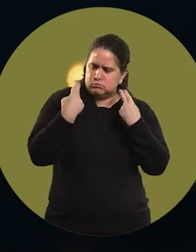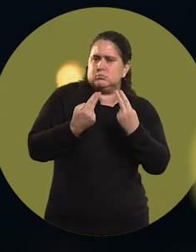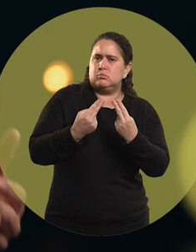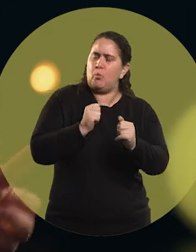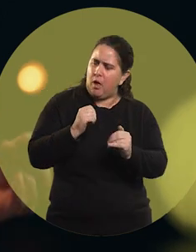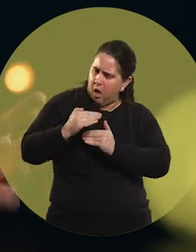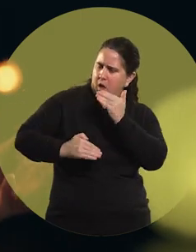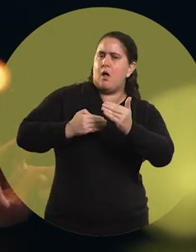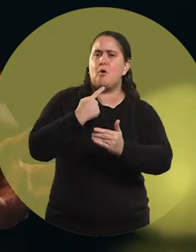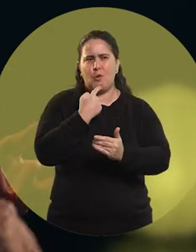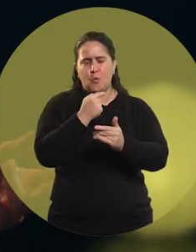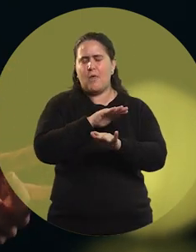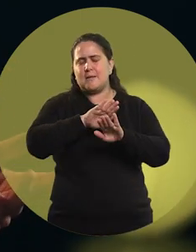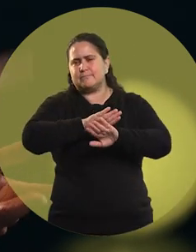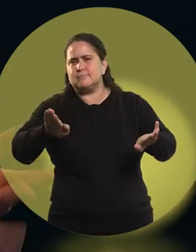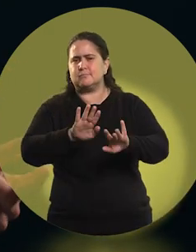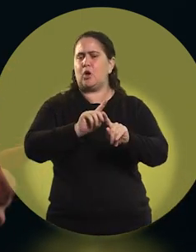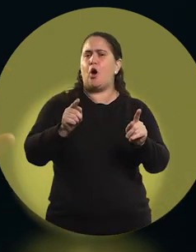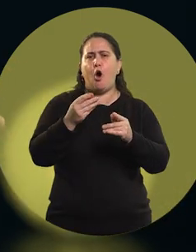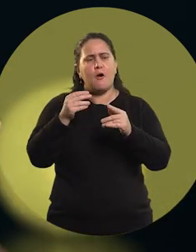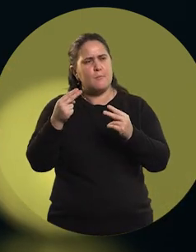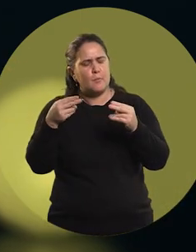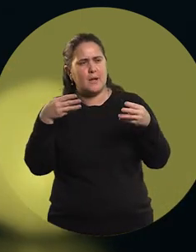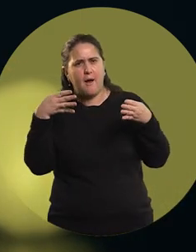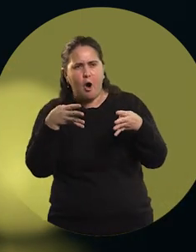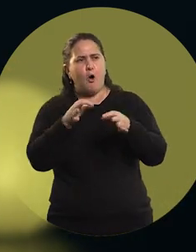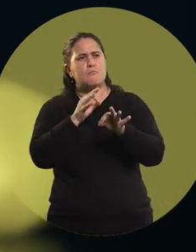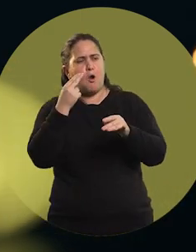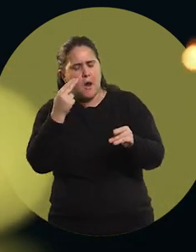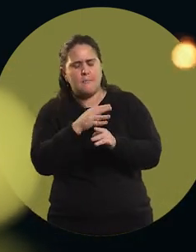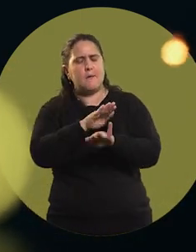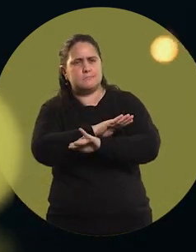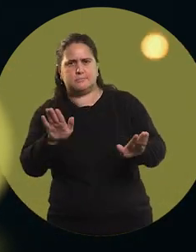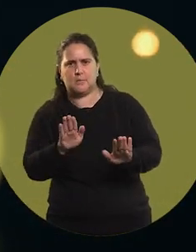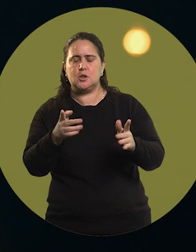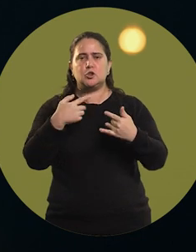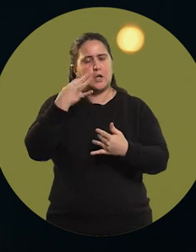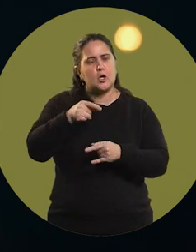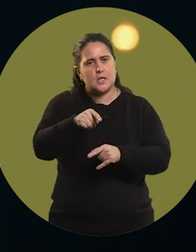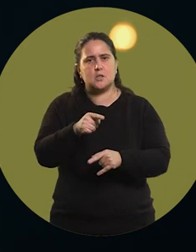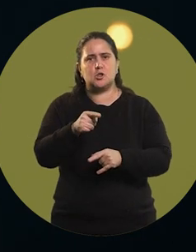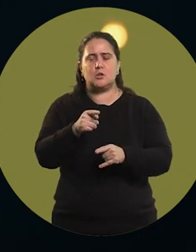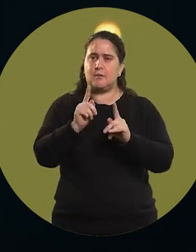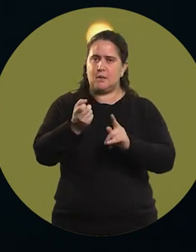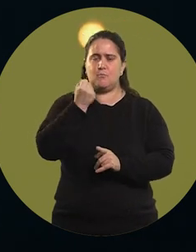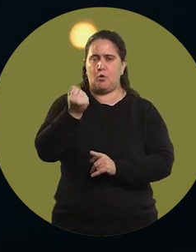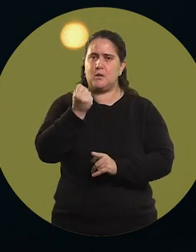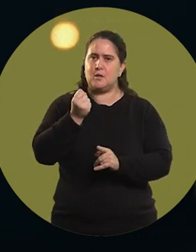to overcome doubts, insecurities, the obstacles on the road, the challenges, the problems. And I think that this message should be